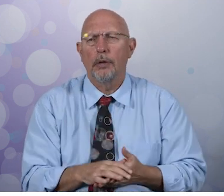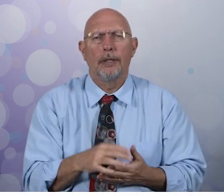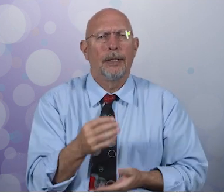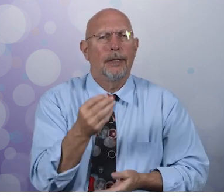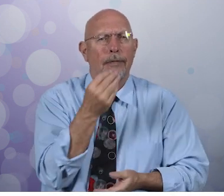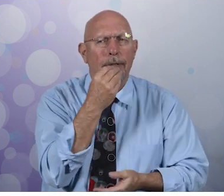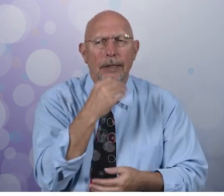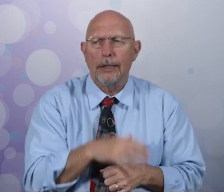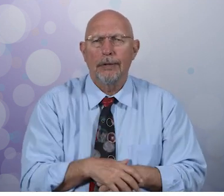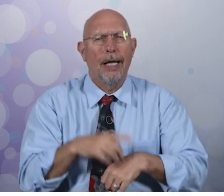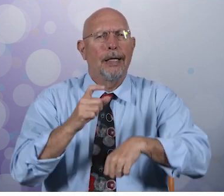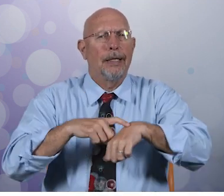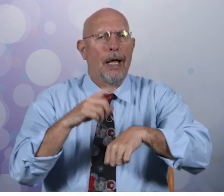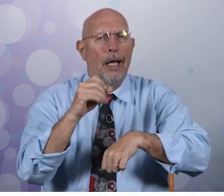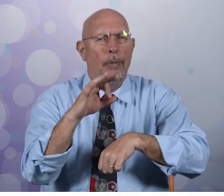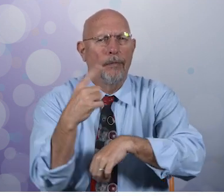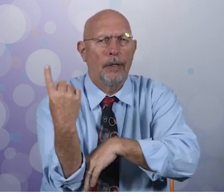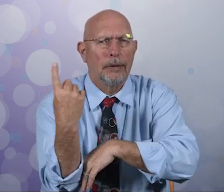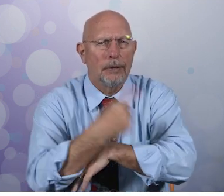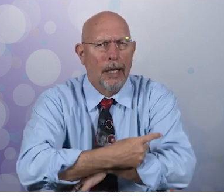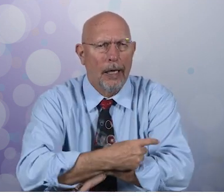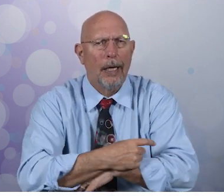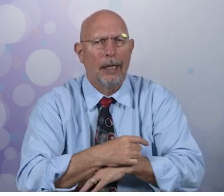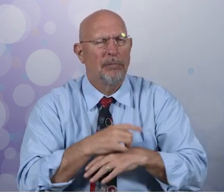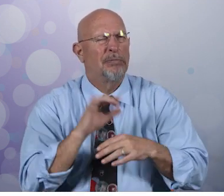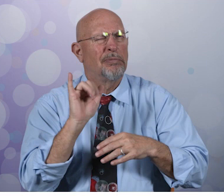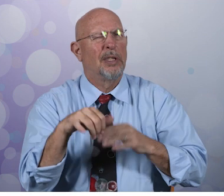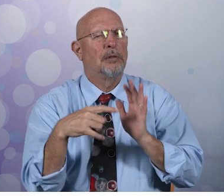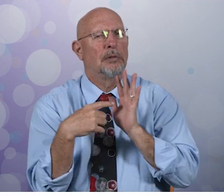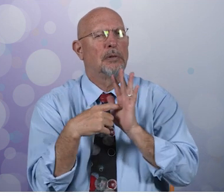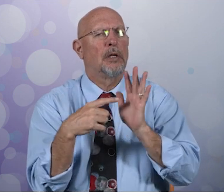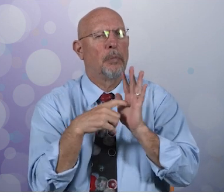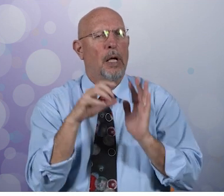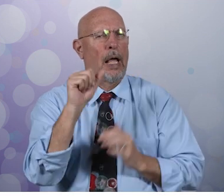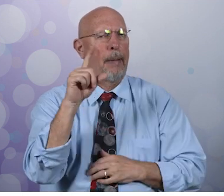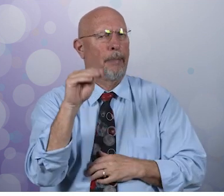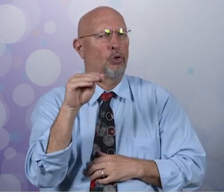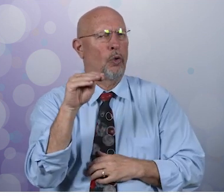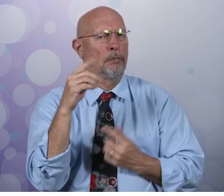time of day that the test is taken. Those would be examples of administrative consideration